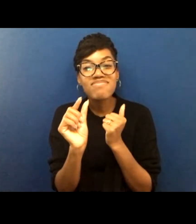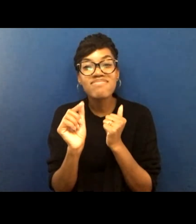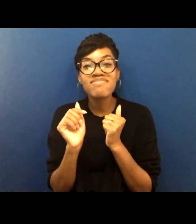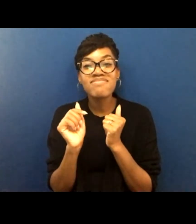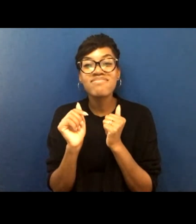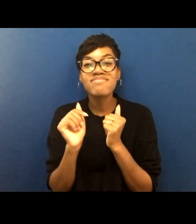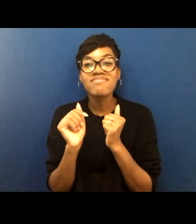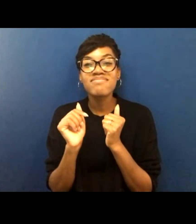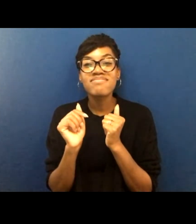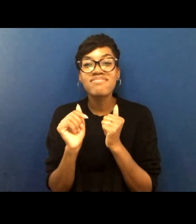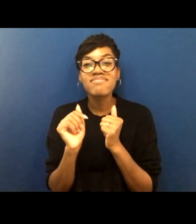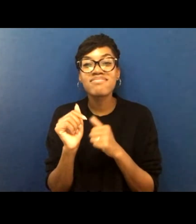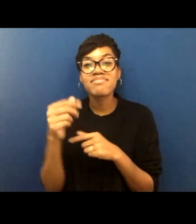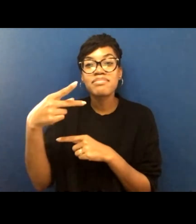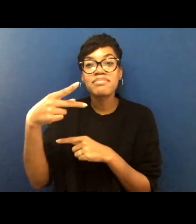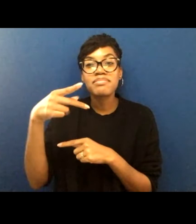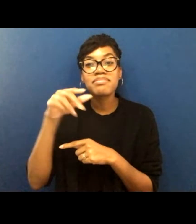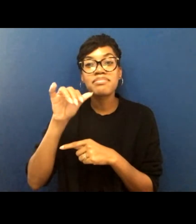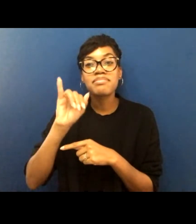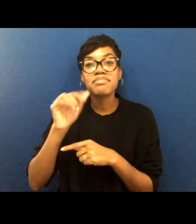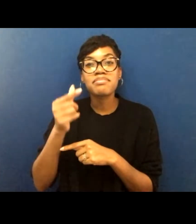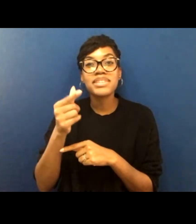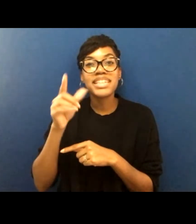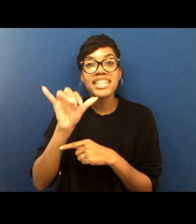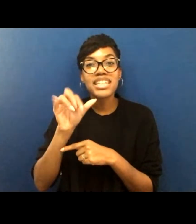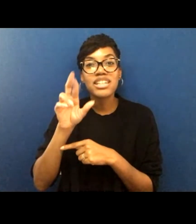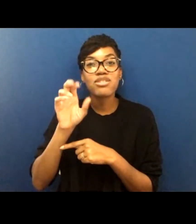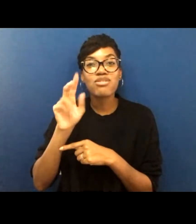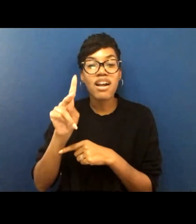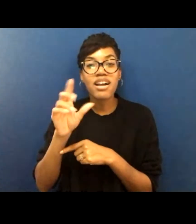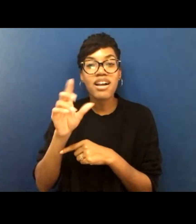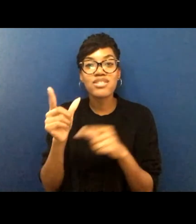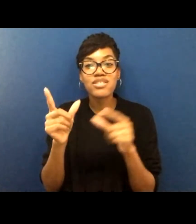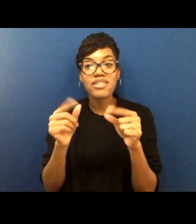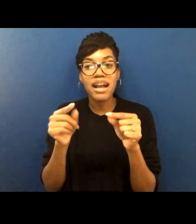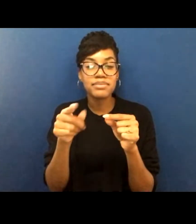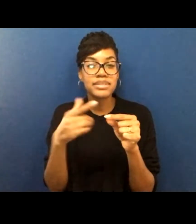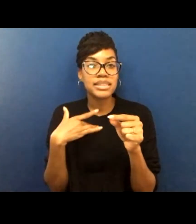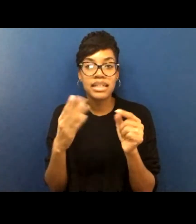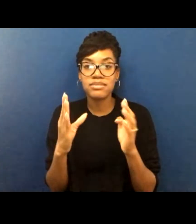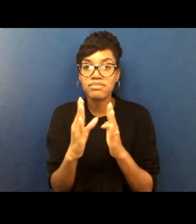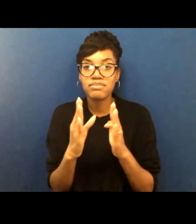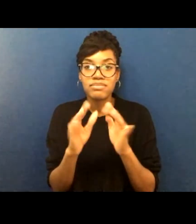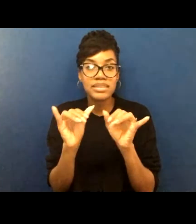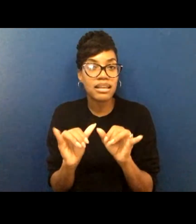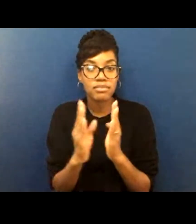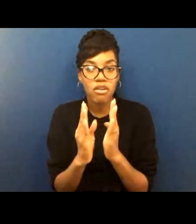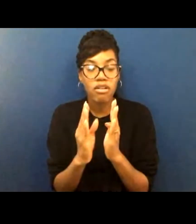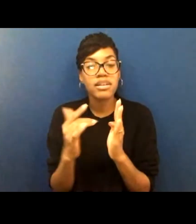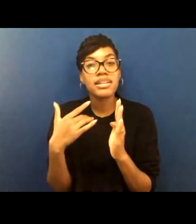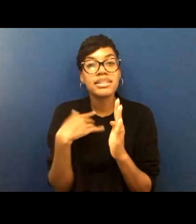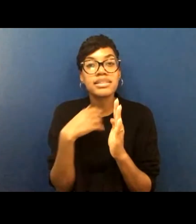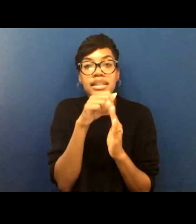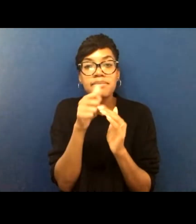So the pygmy rock crab don't get very big and they like to nestle down and hide in amongst little shells and boulders.